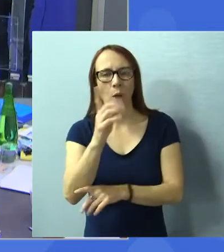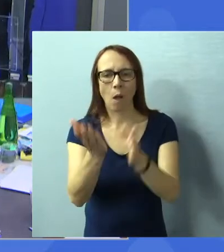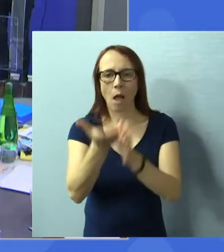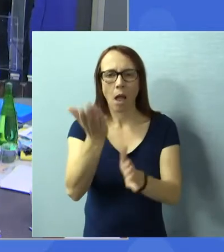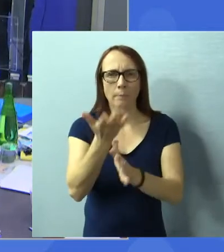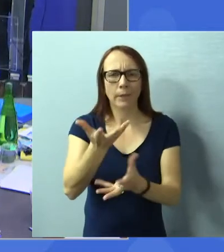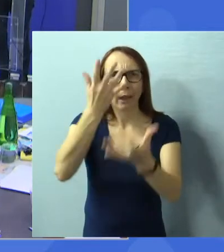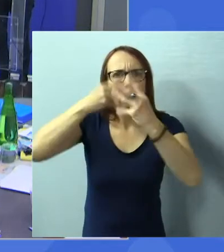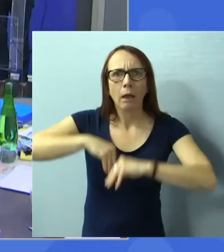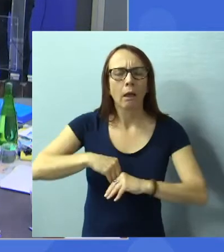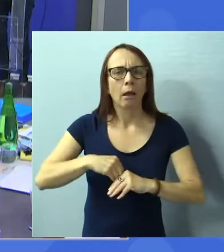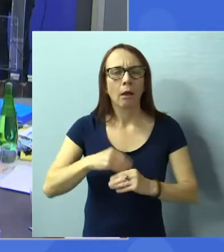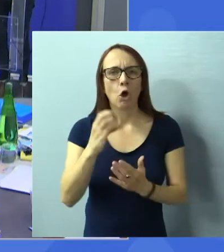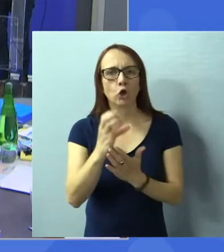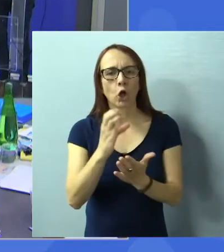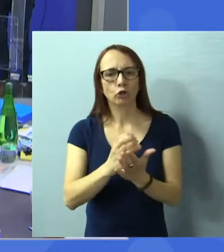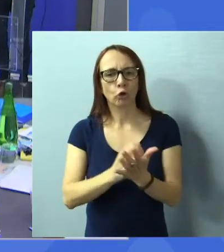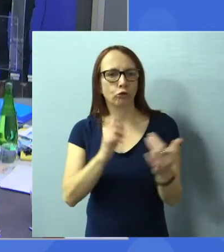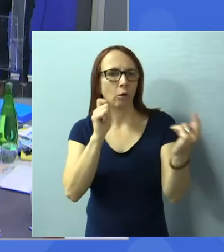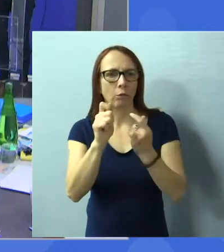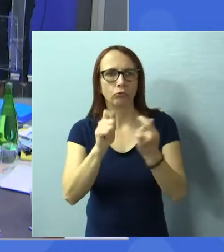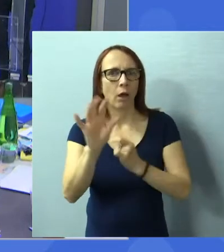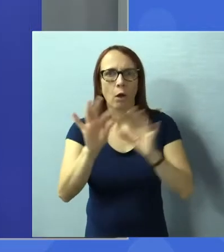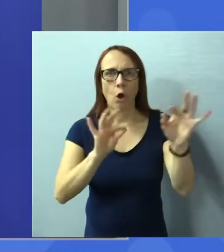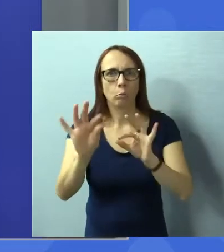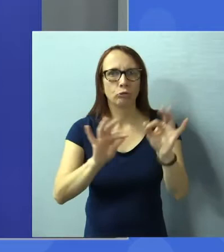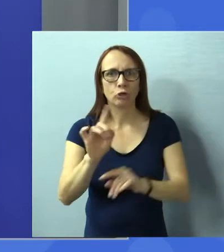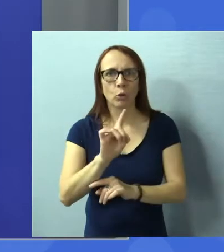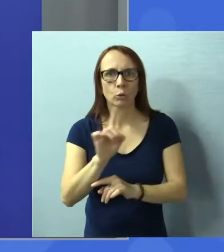constitutional options and positions of the parties following the UK general